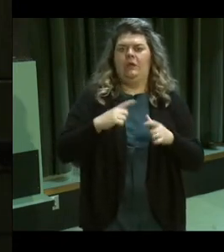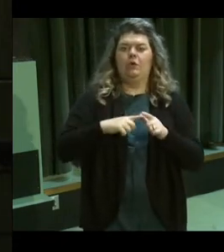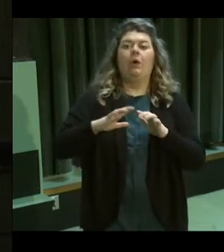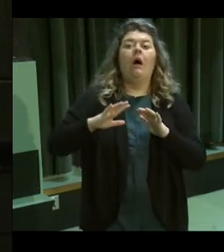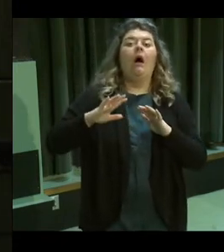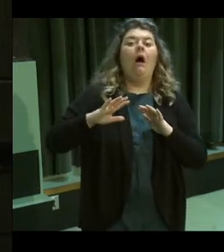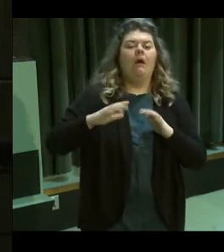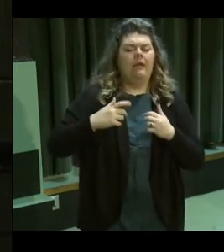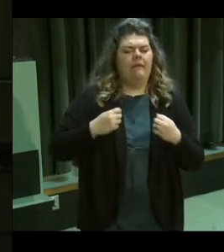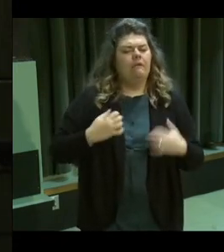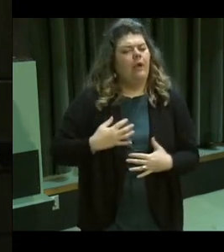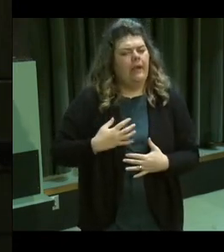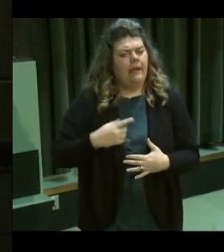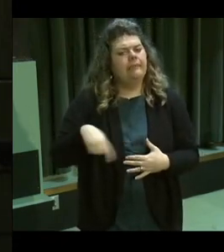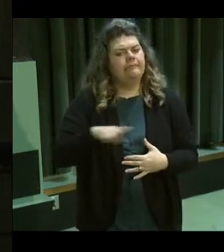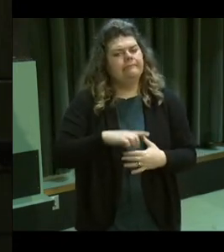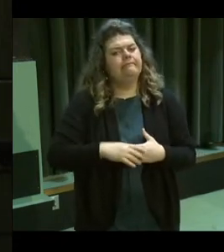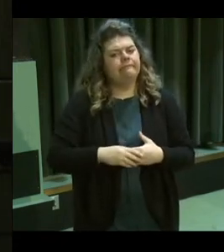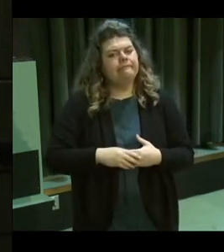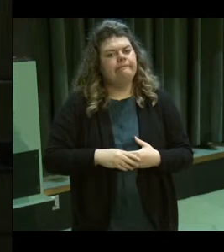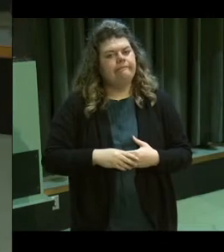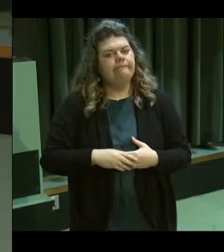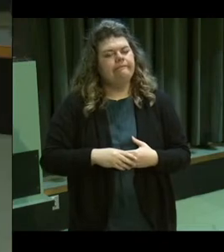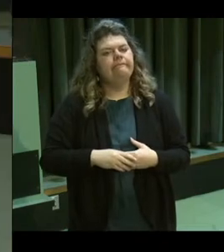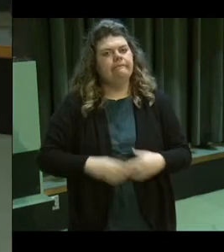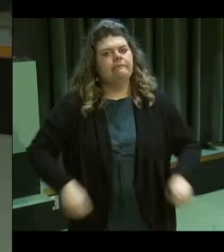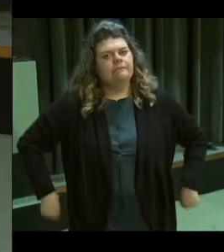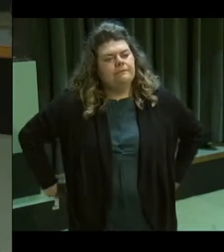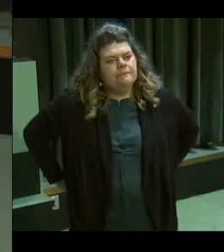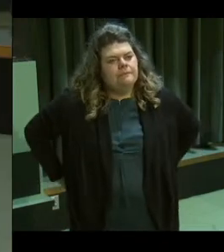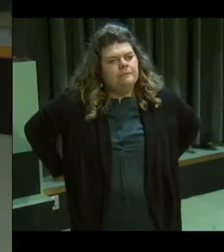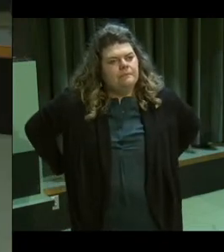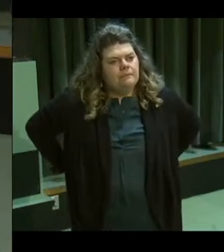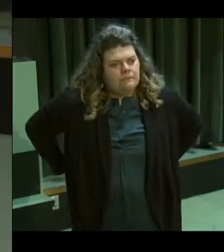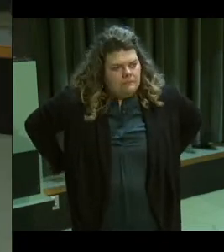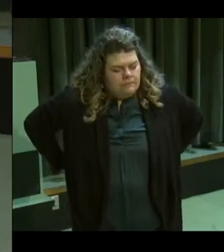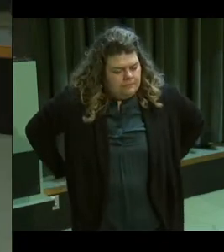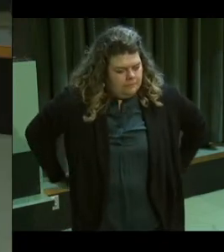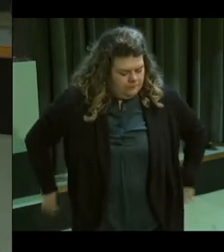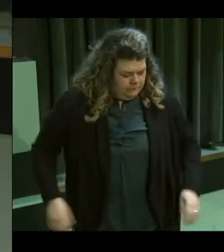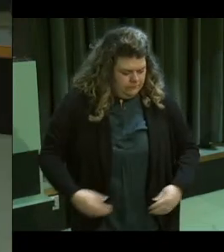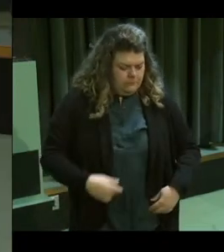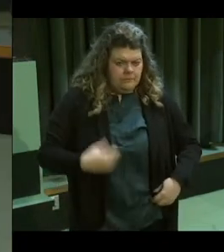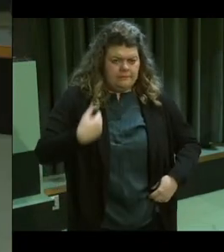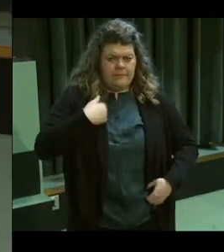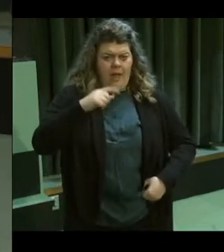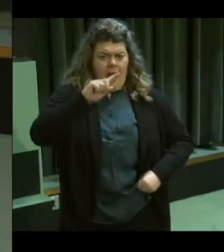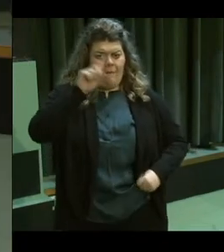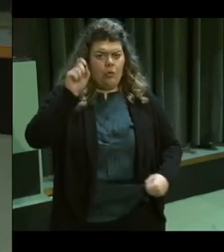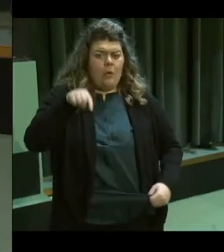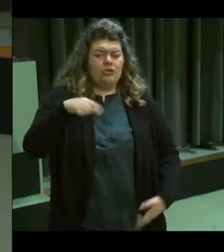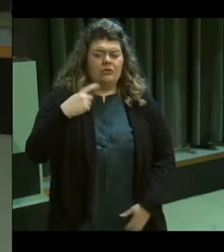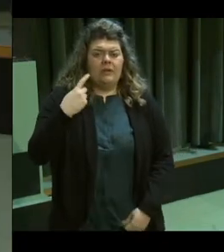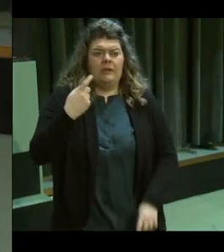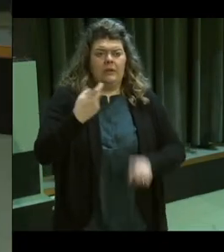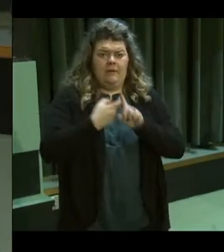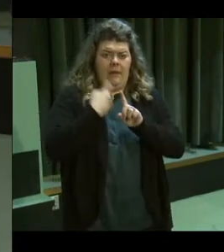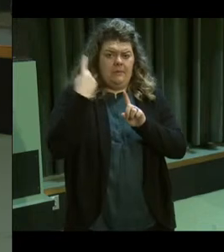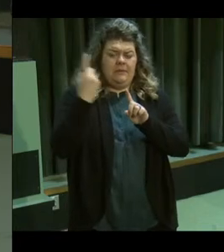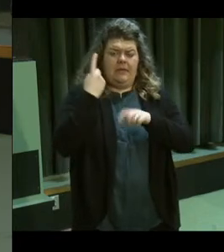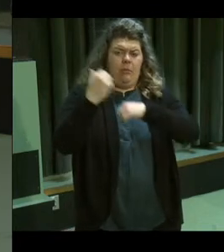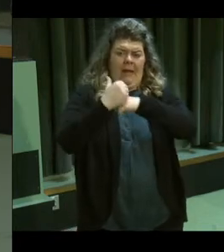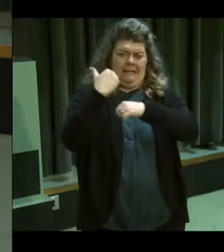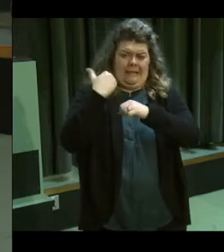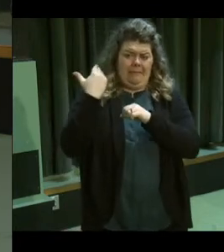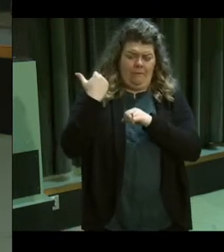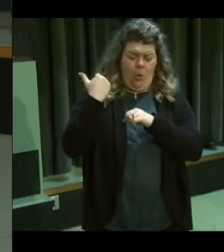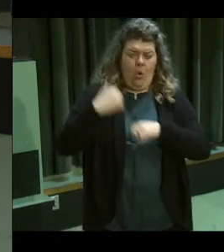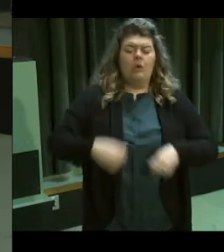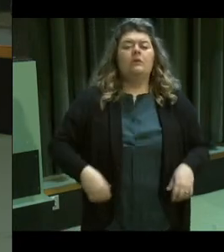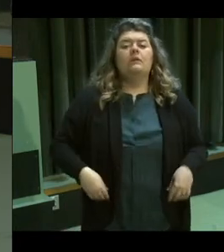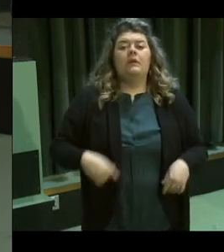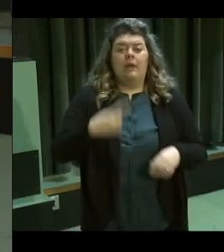take that first step. Yeah.